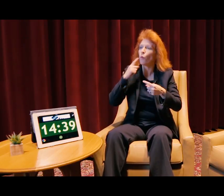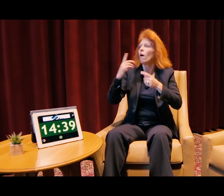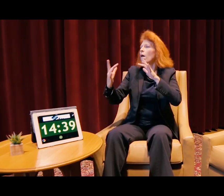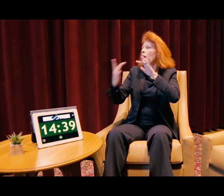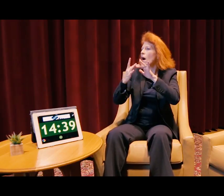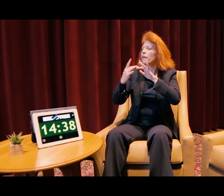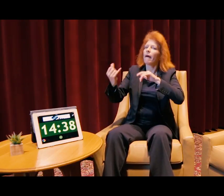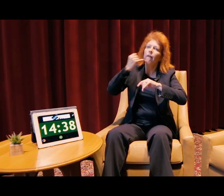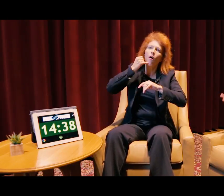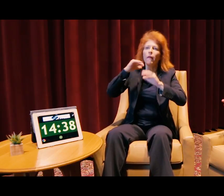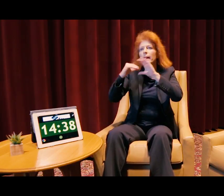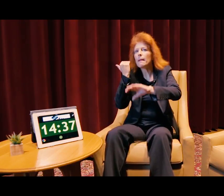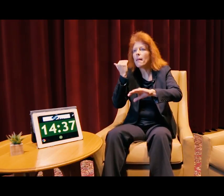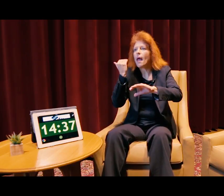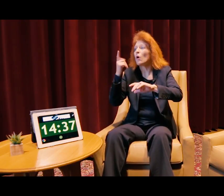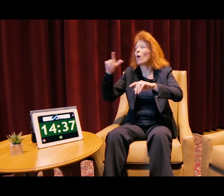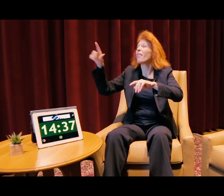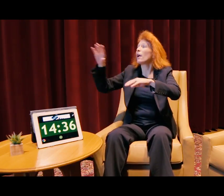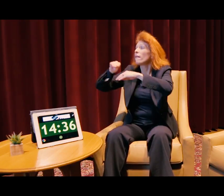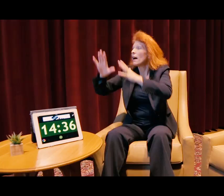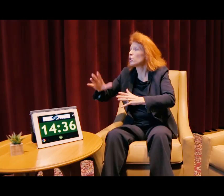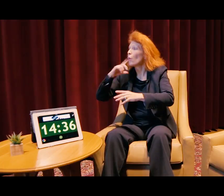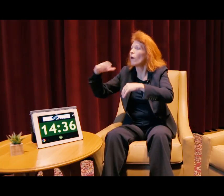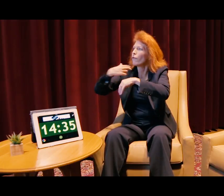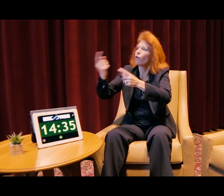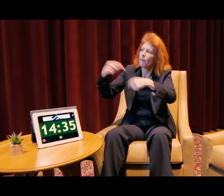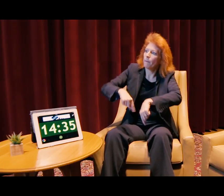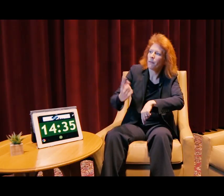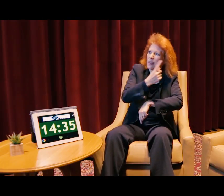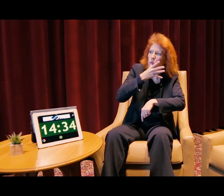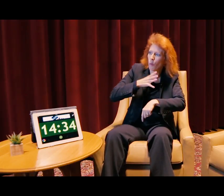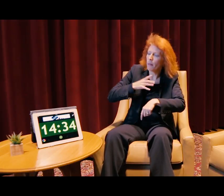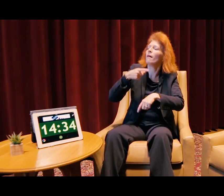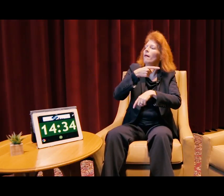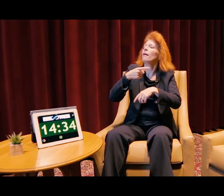or has an adviser who refers them to me. And I've been very, very lucky to